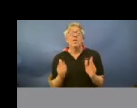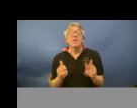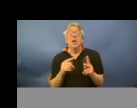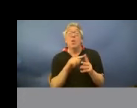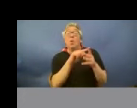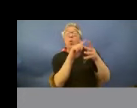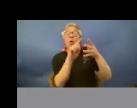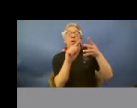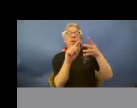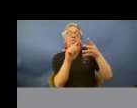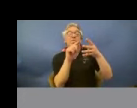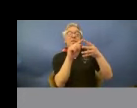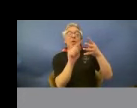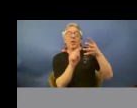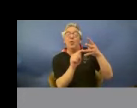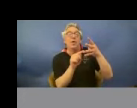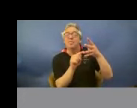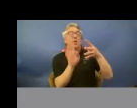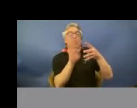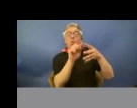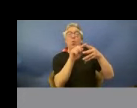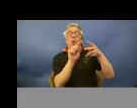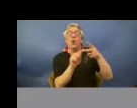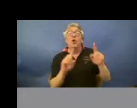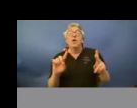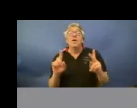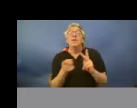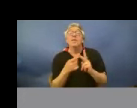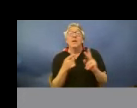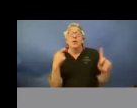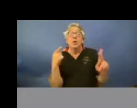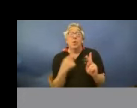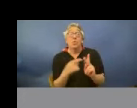We have categorized them into three sections but it is not final.